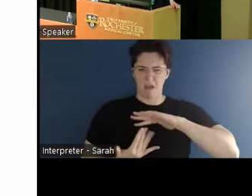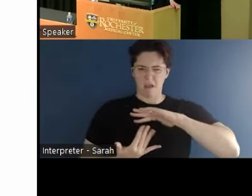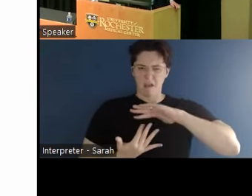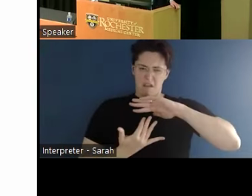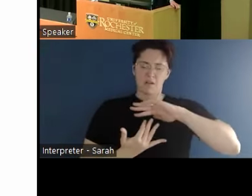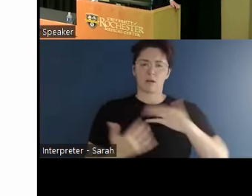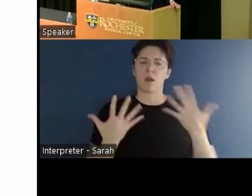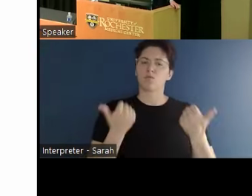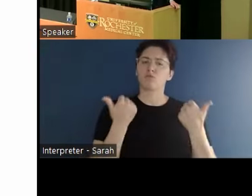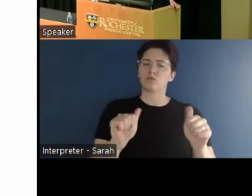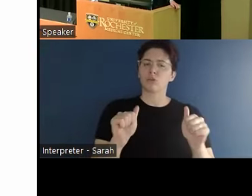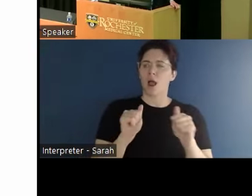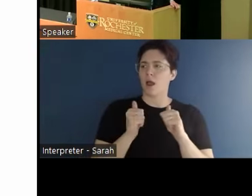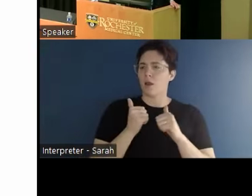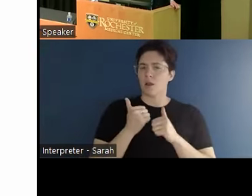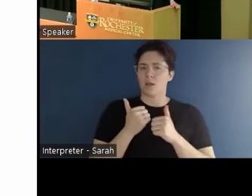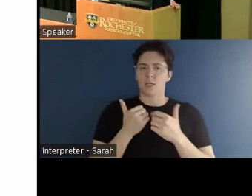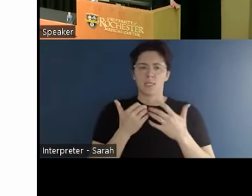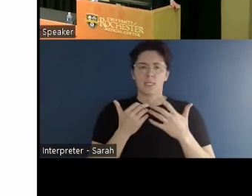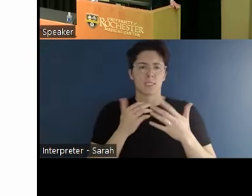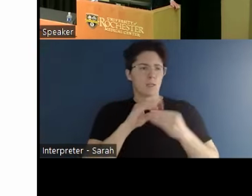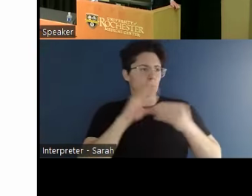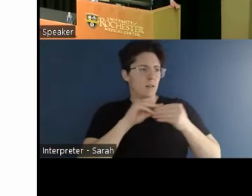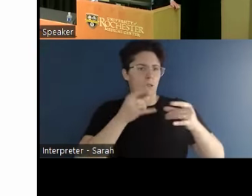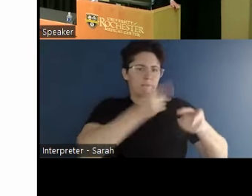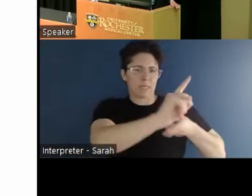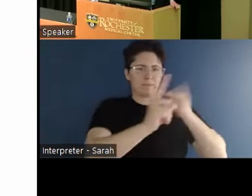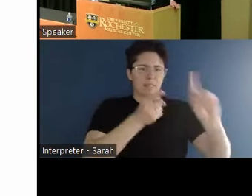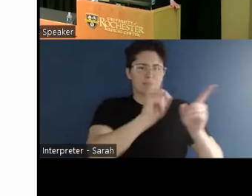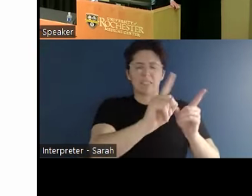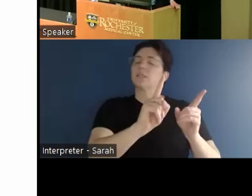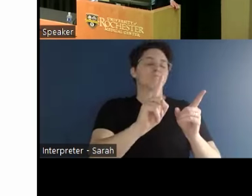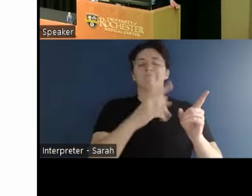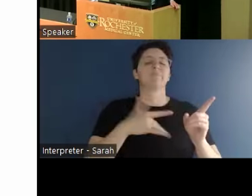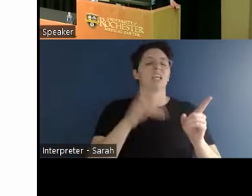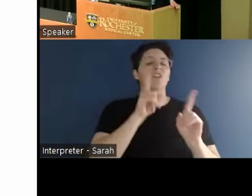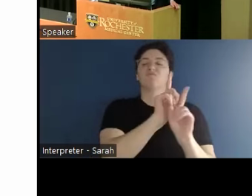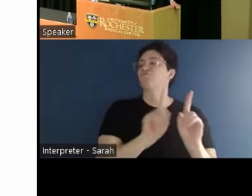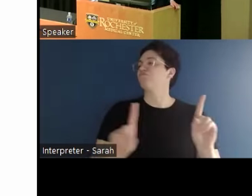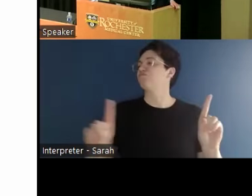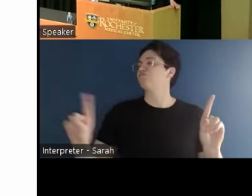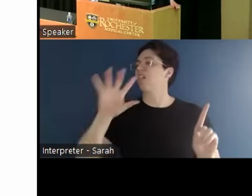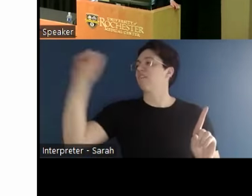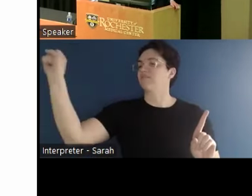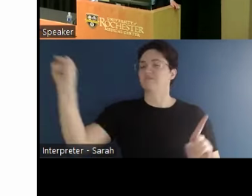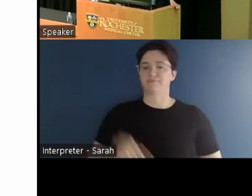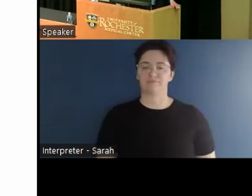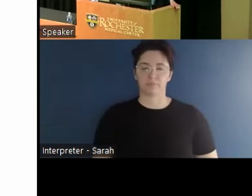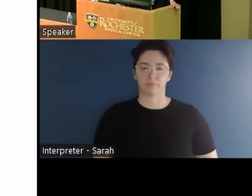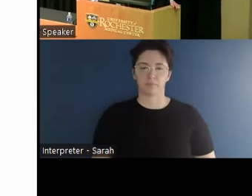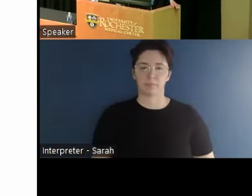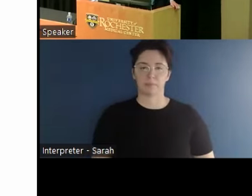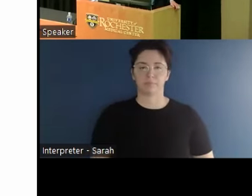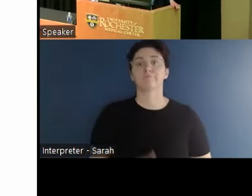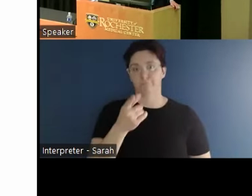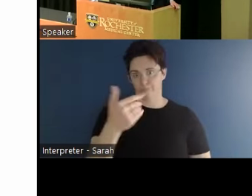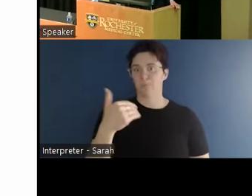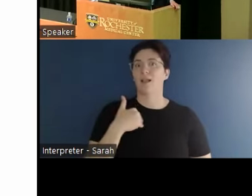start hurling insults but I usually just walk away so here we have social sensory input that